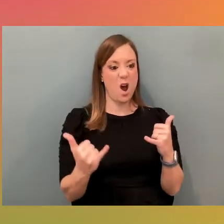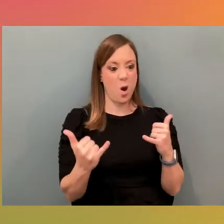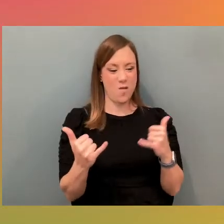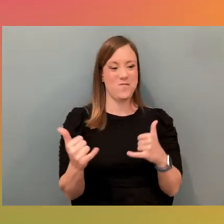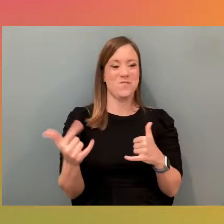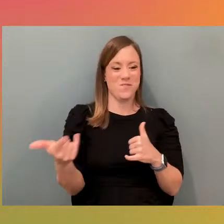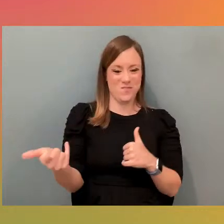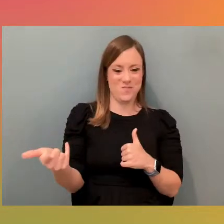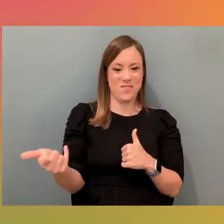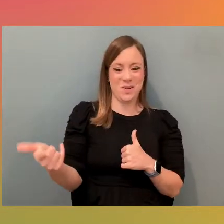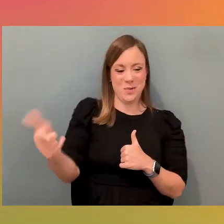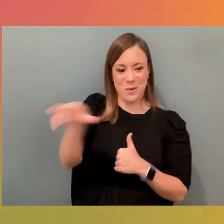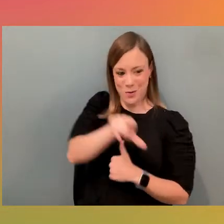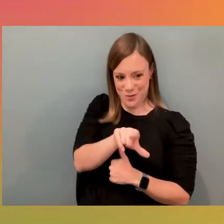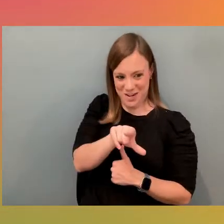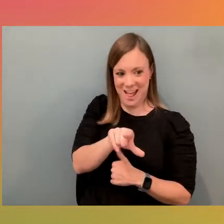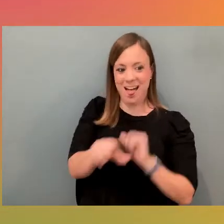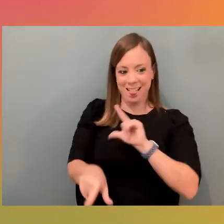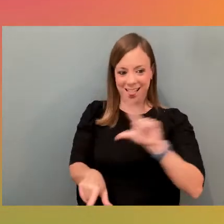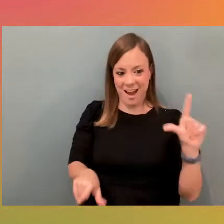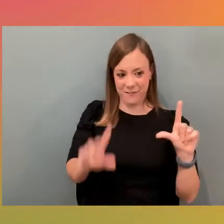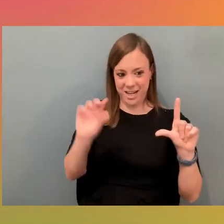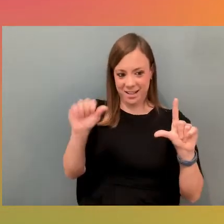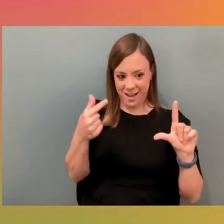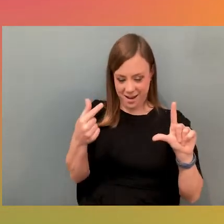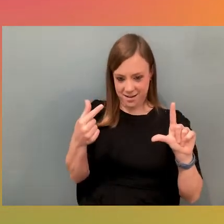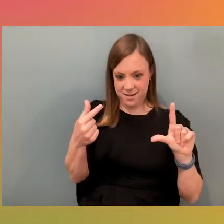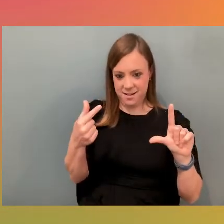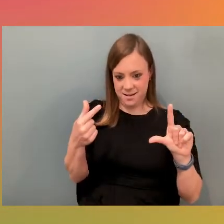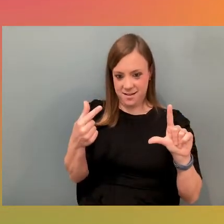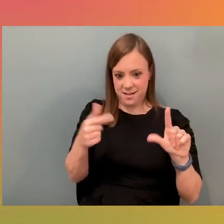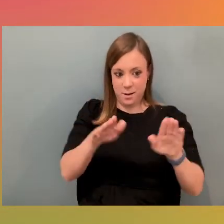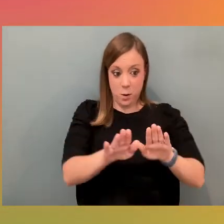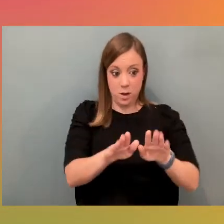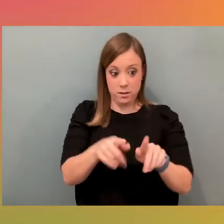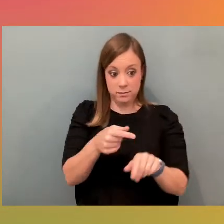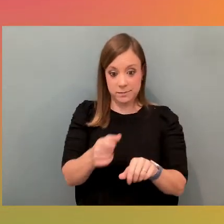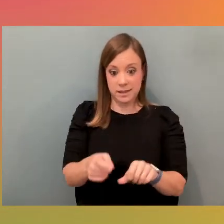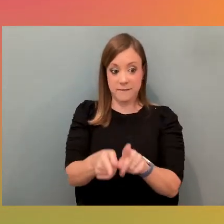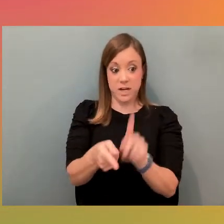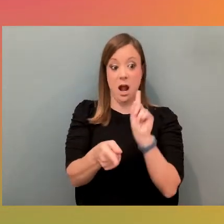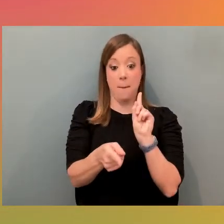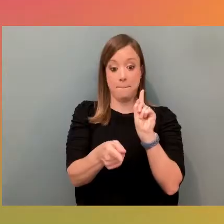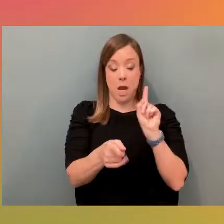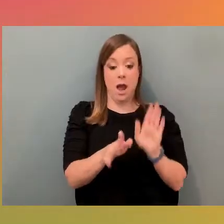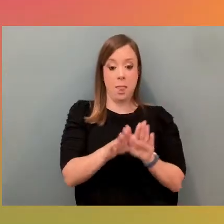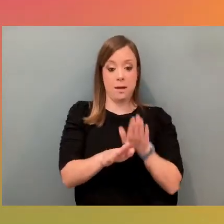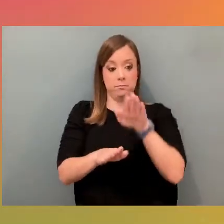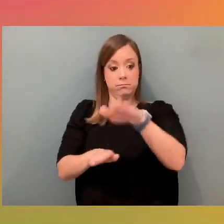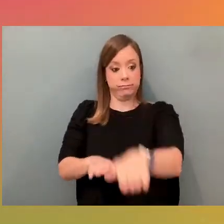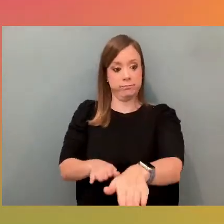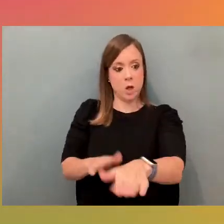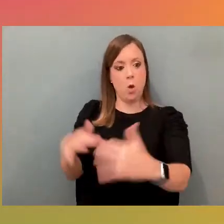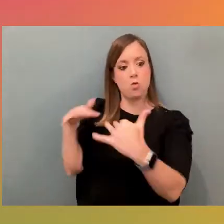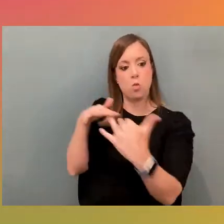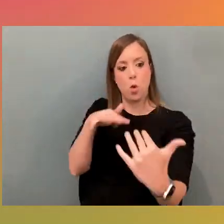ALL RIGHT. LET'S SET UP FOR THE OPPOSITE SIDE. LIFT YOUR LEFT LEG AS YOU BREATH IN.